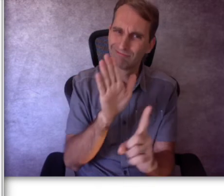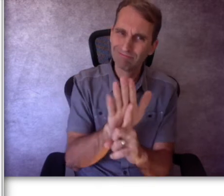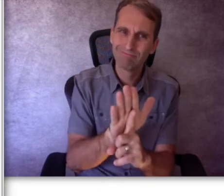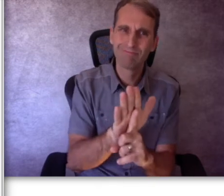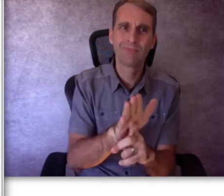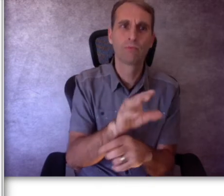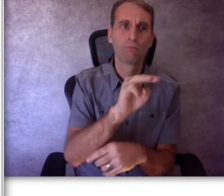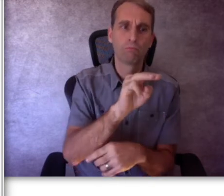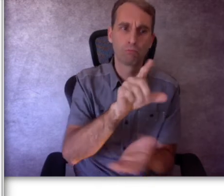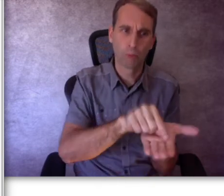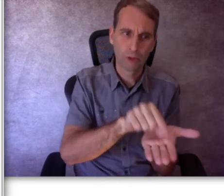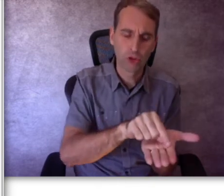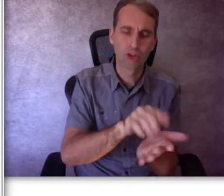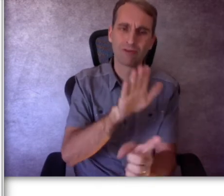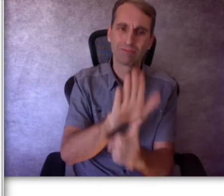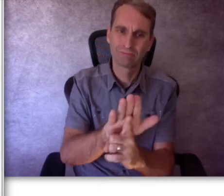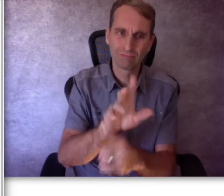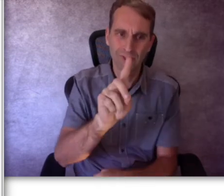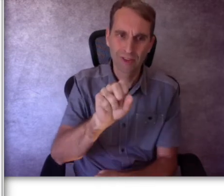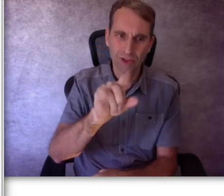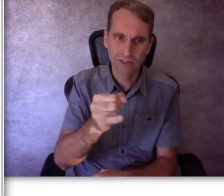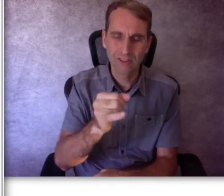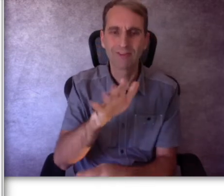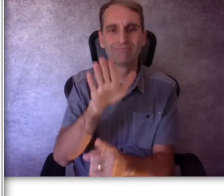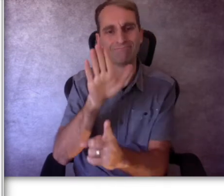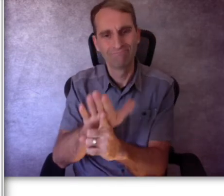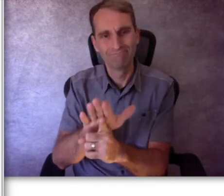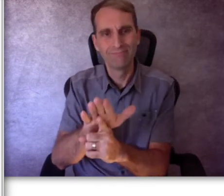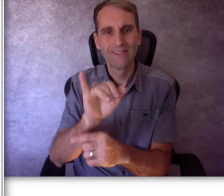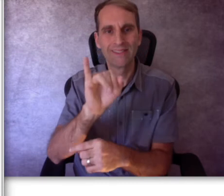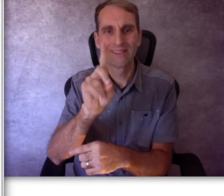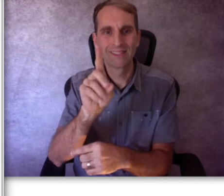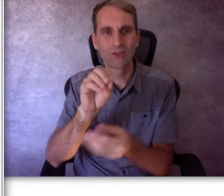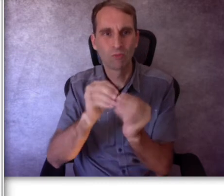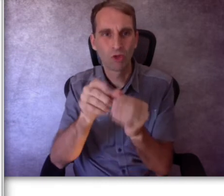a set of numbers that belong to the specific publication, journal,